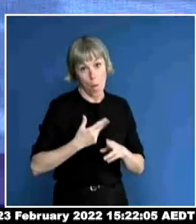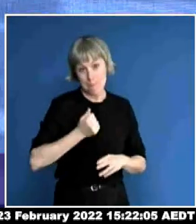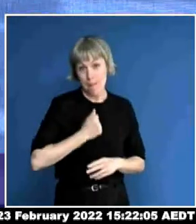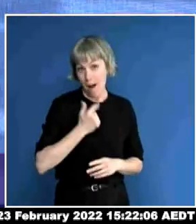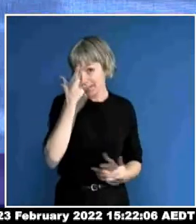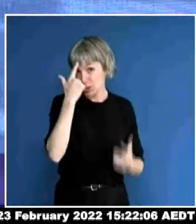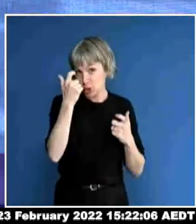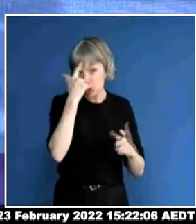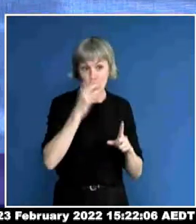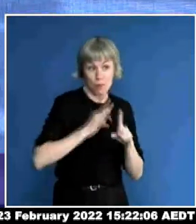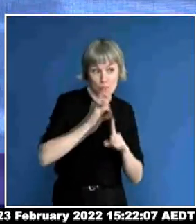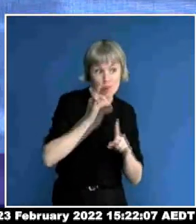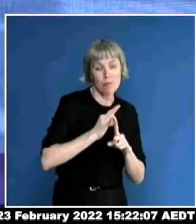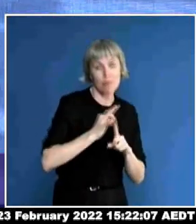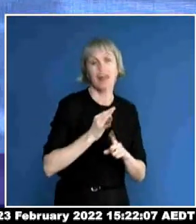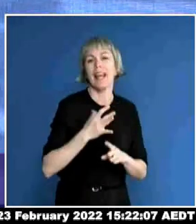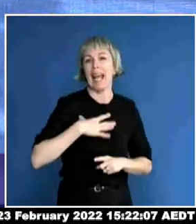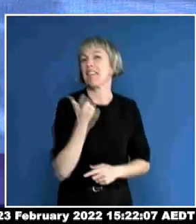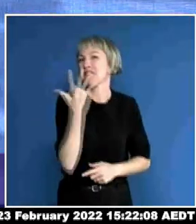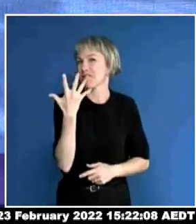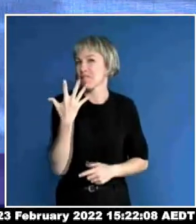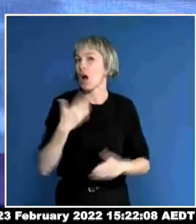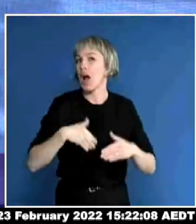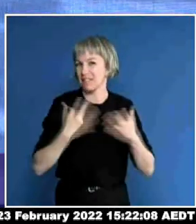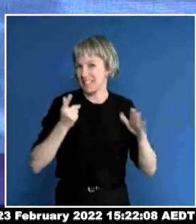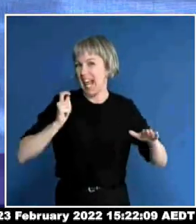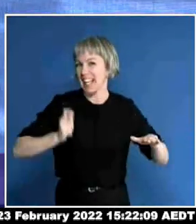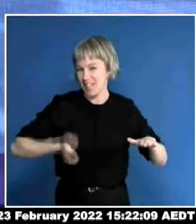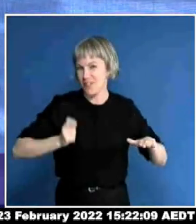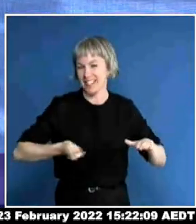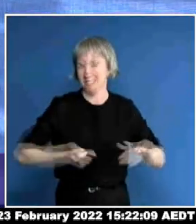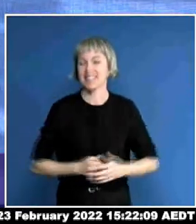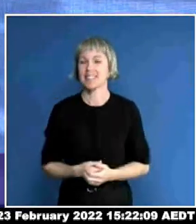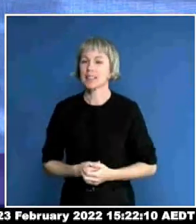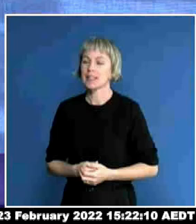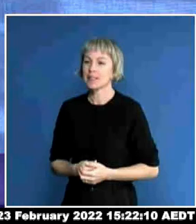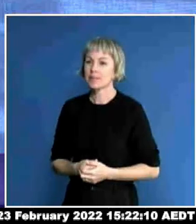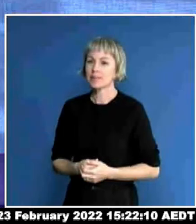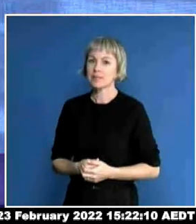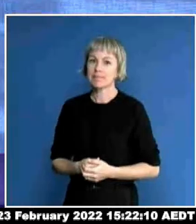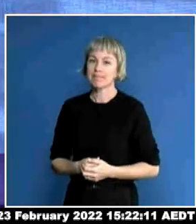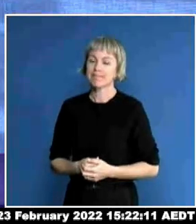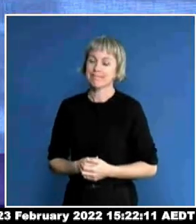But we are very grateful for you coming to the Commission, and we understand